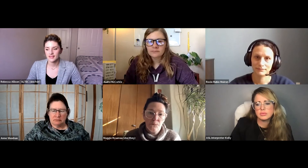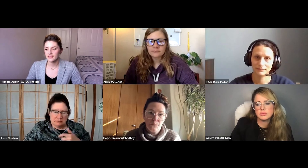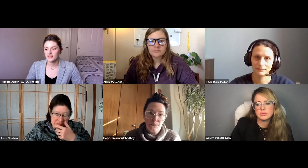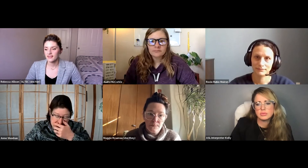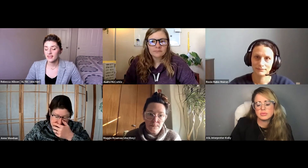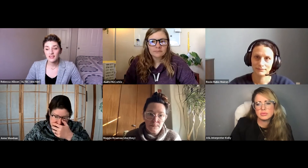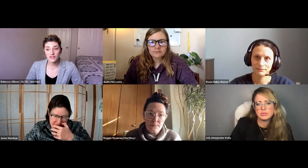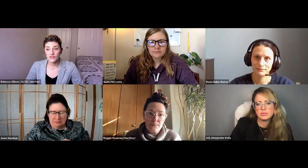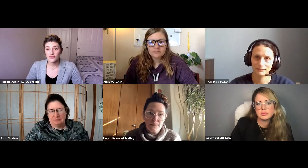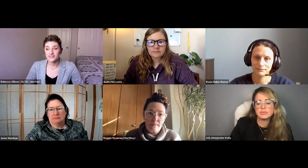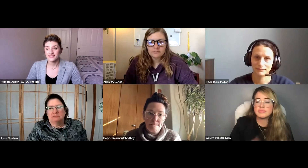Thank you.